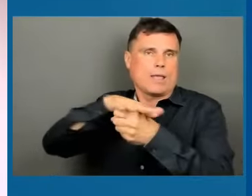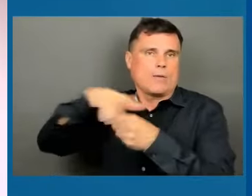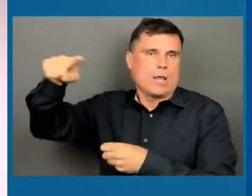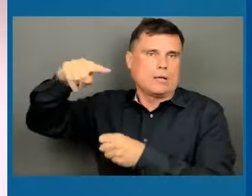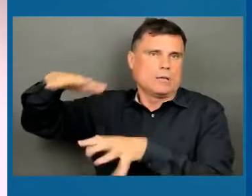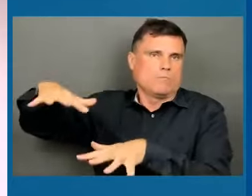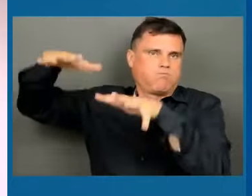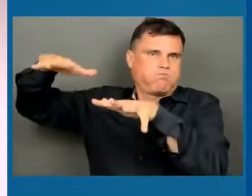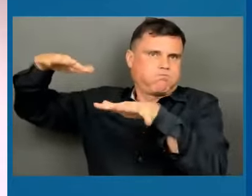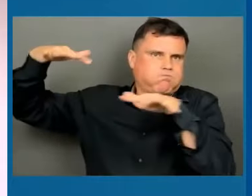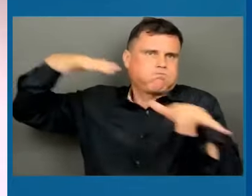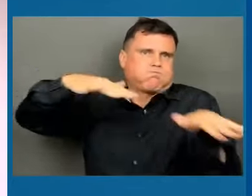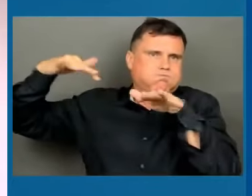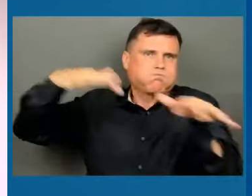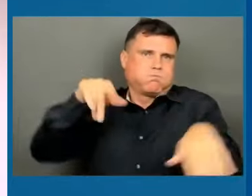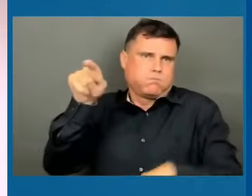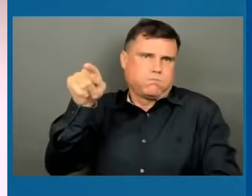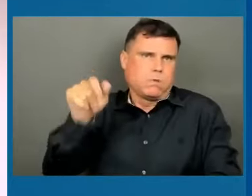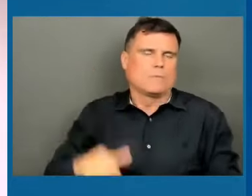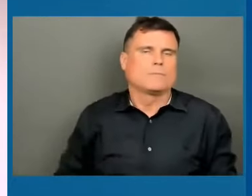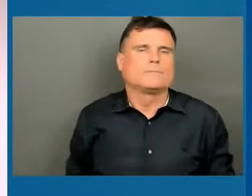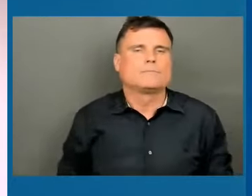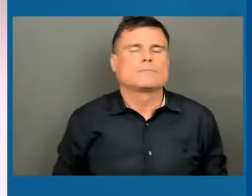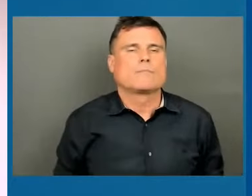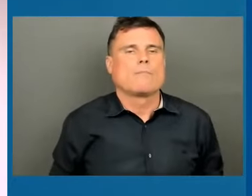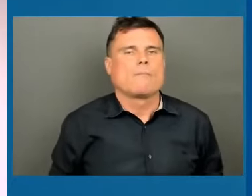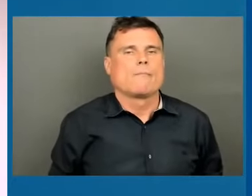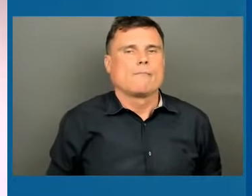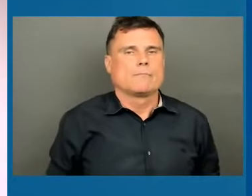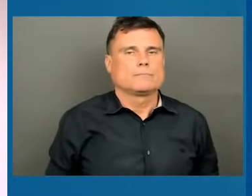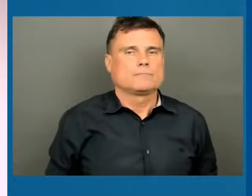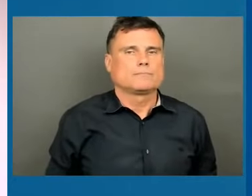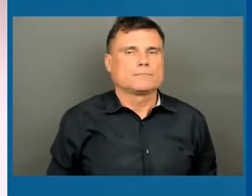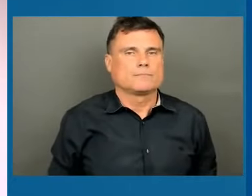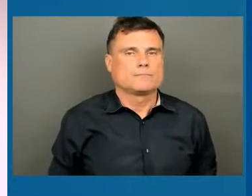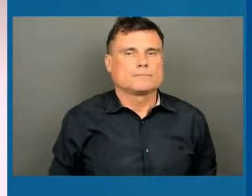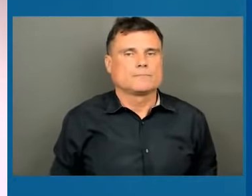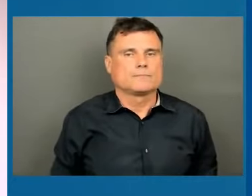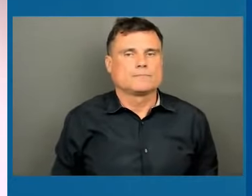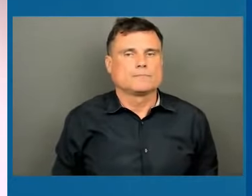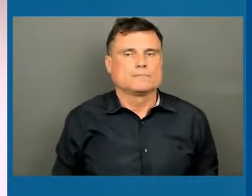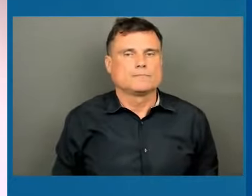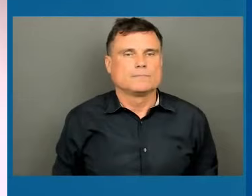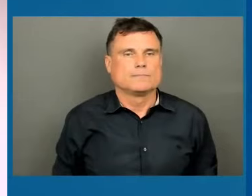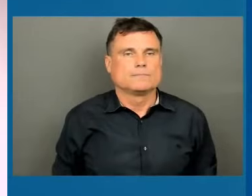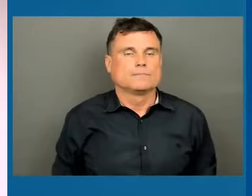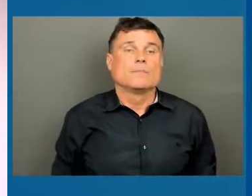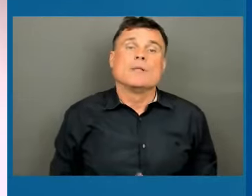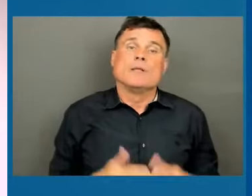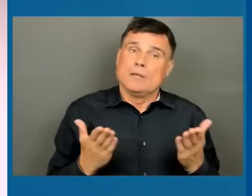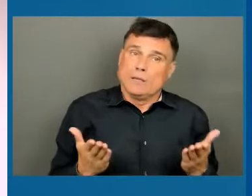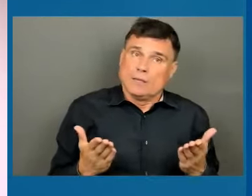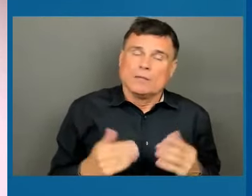deterioration inflows. The Fraser river, we are up now to a typical peak level on the